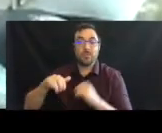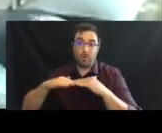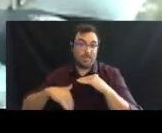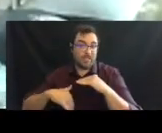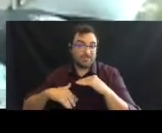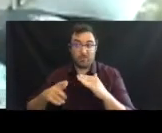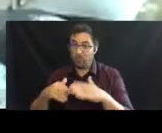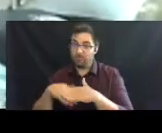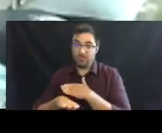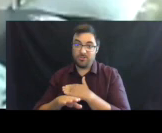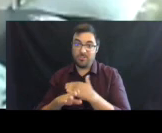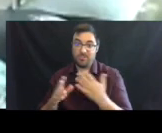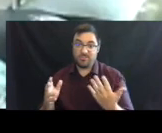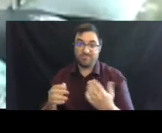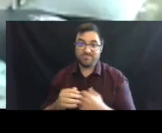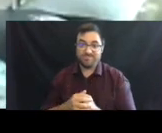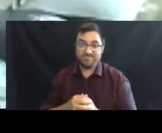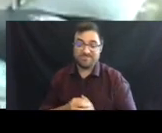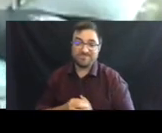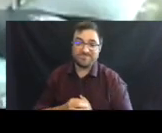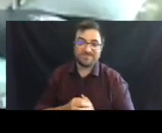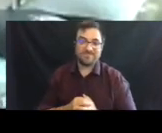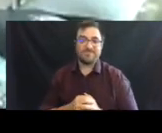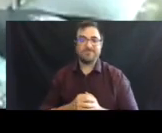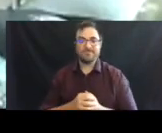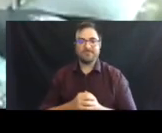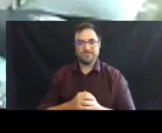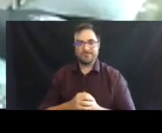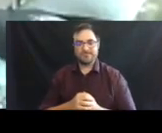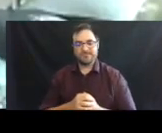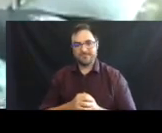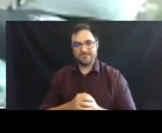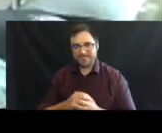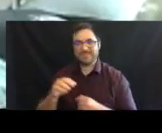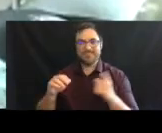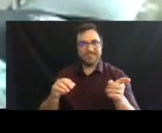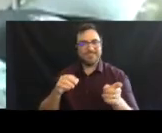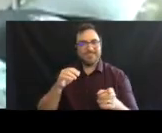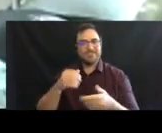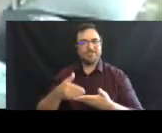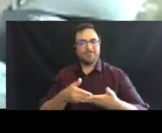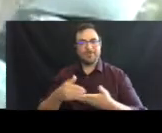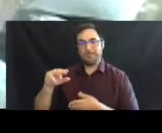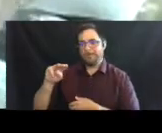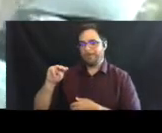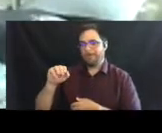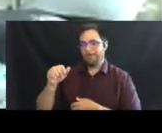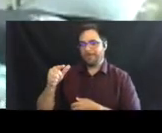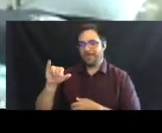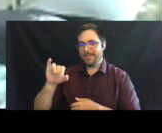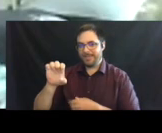as close to birth as possible . So Maggie was born in a rural hospital that had just implemented